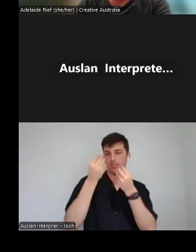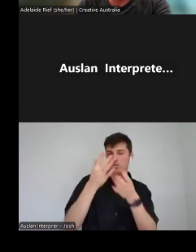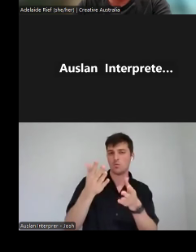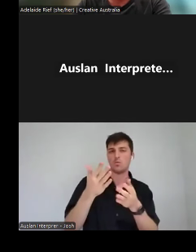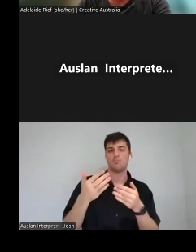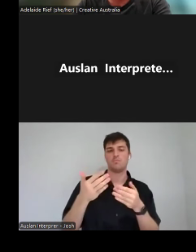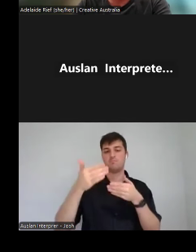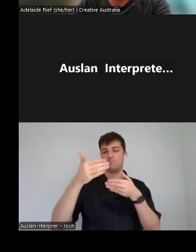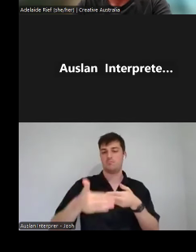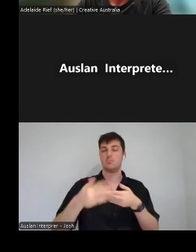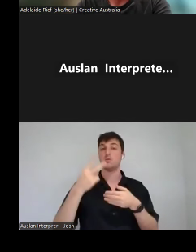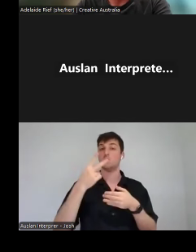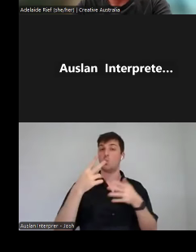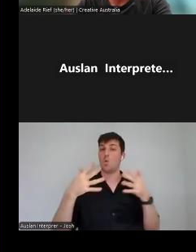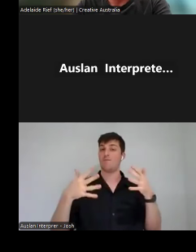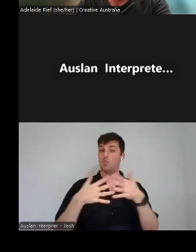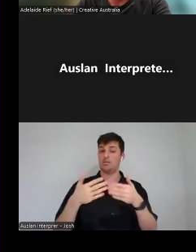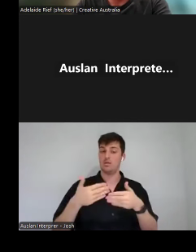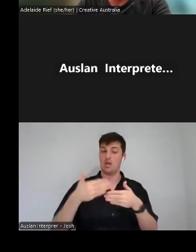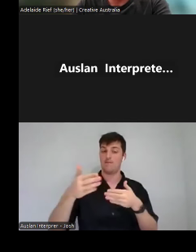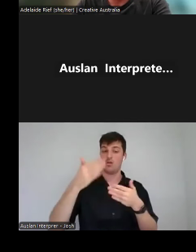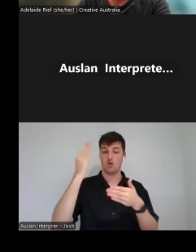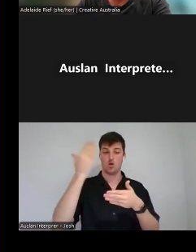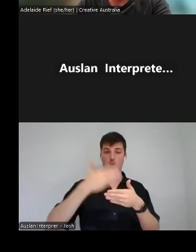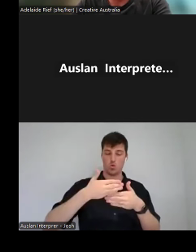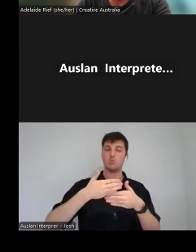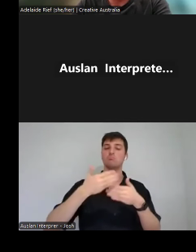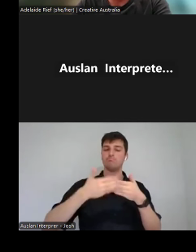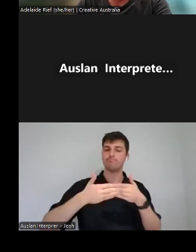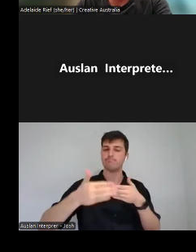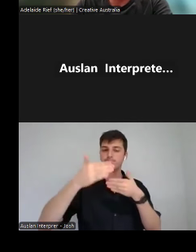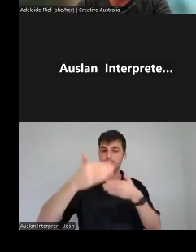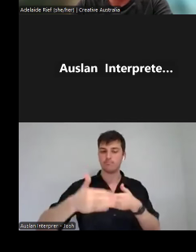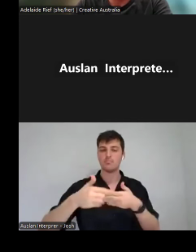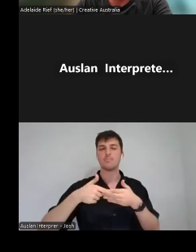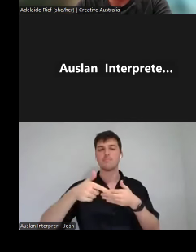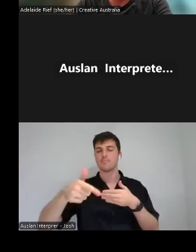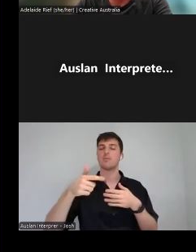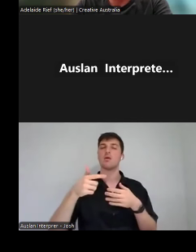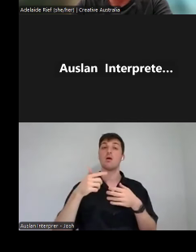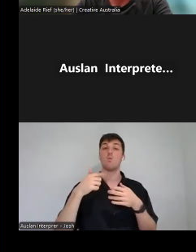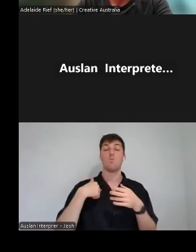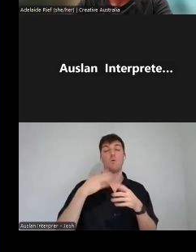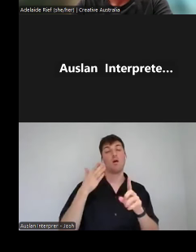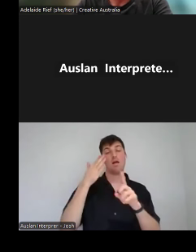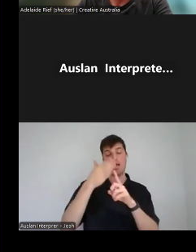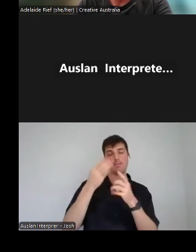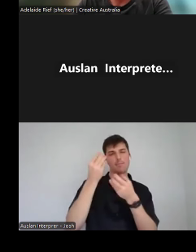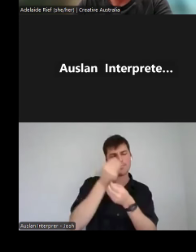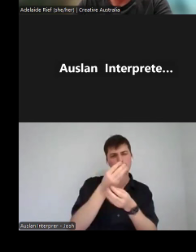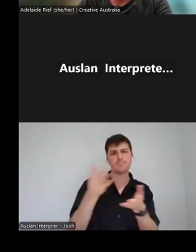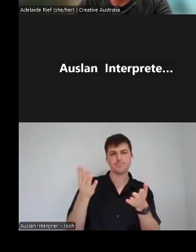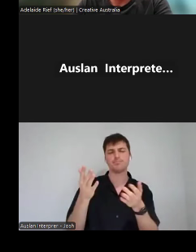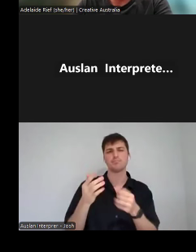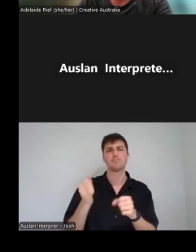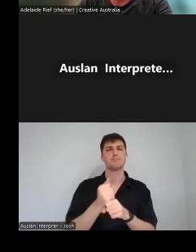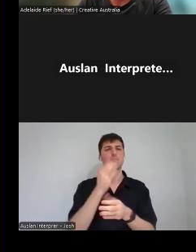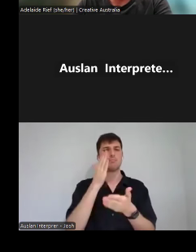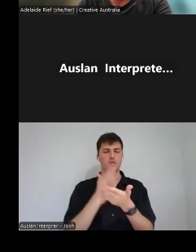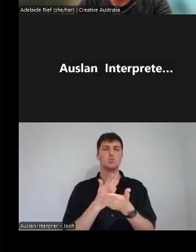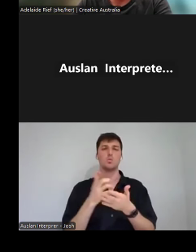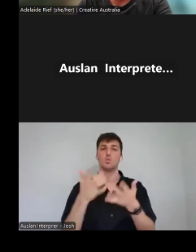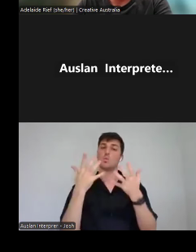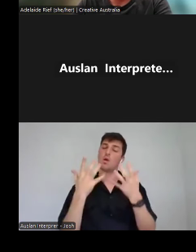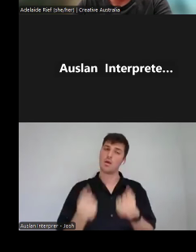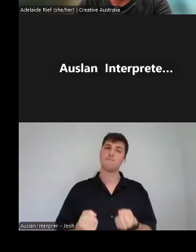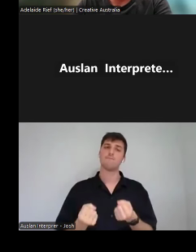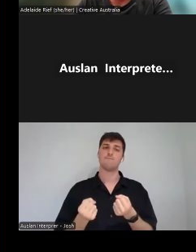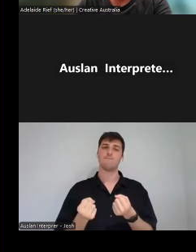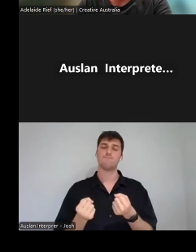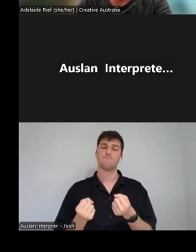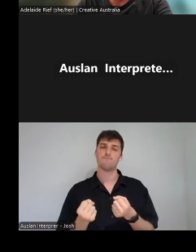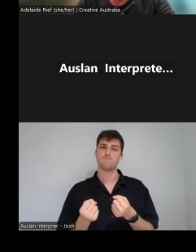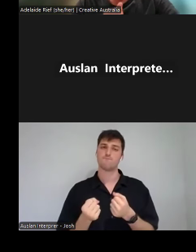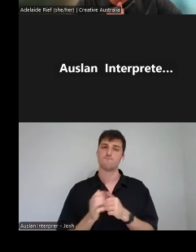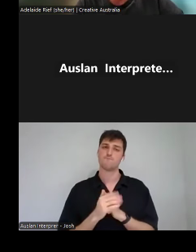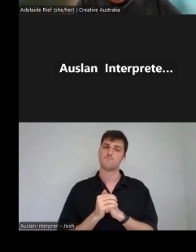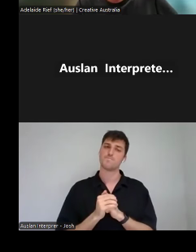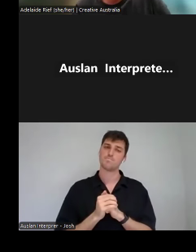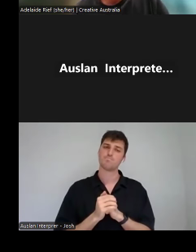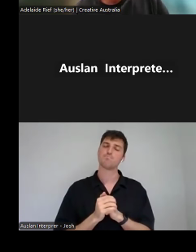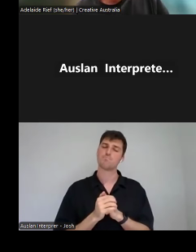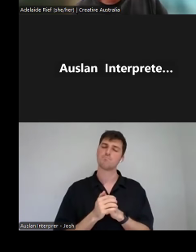of the closing date. We will in this case aim to make sure that you have that you are notified of